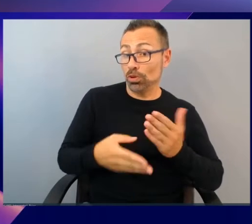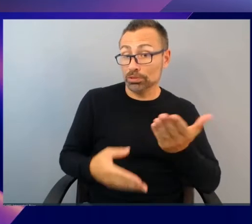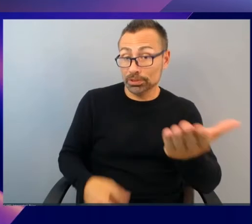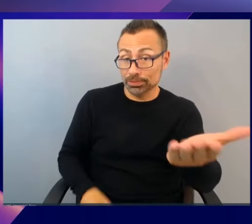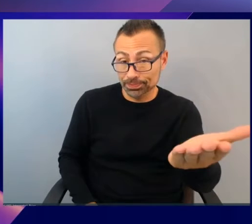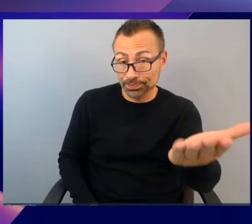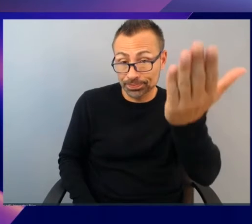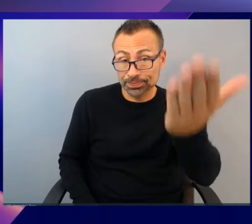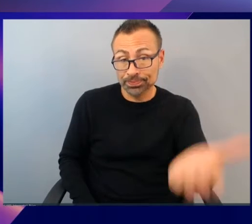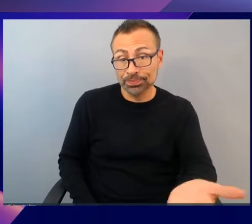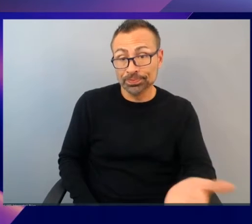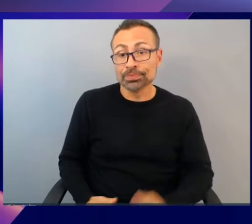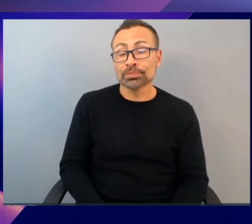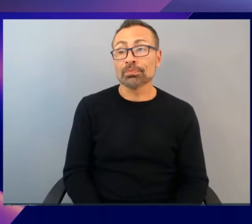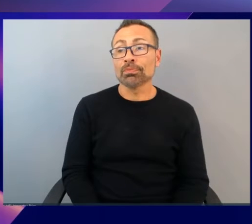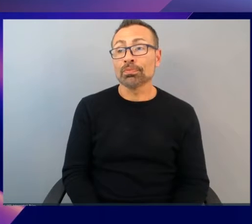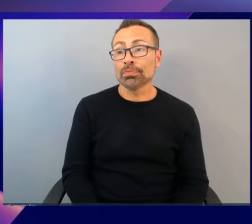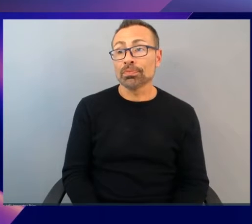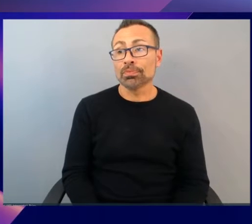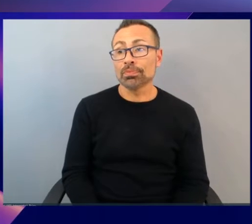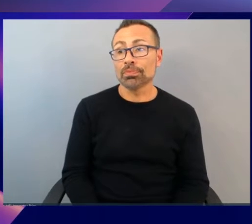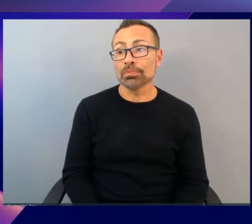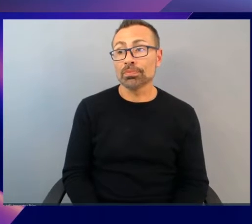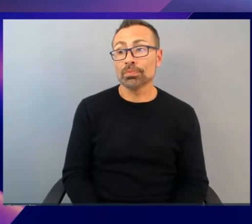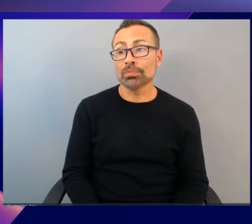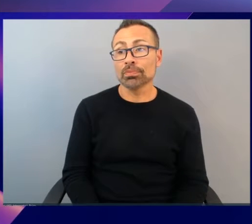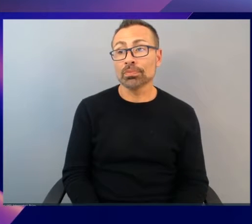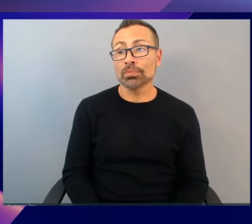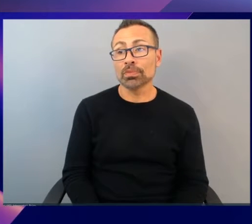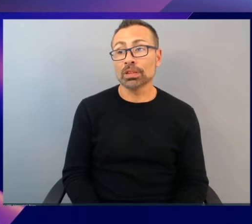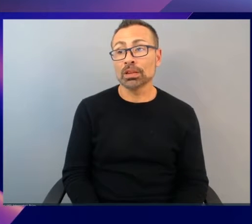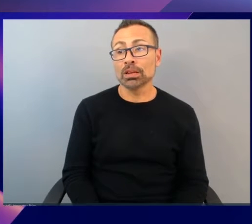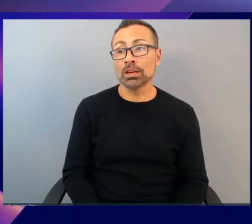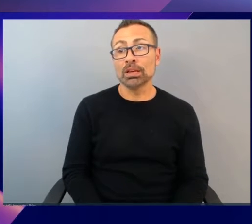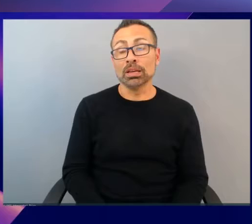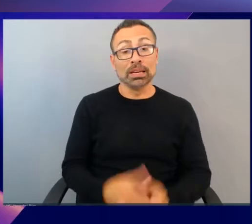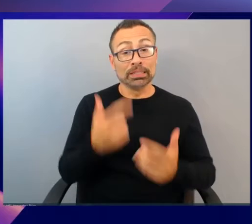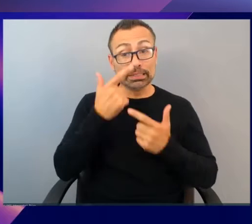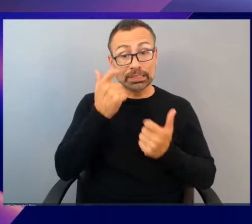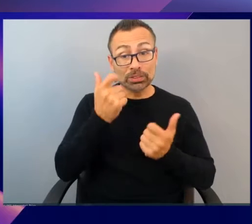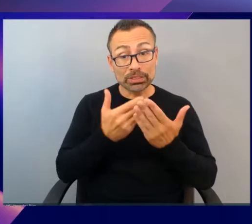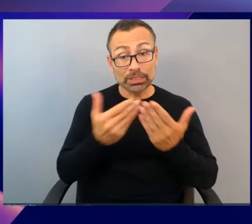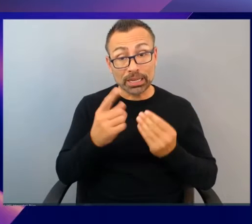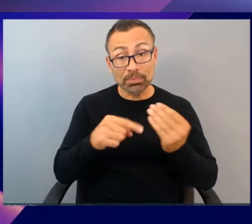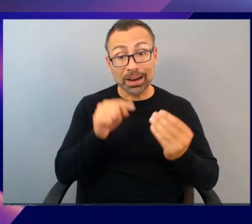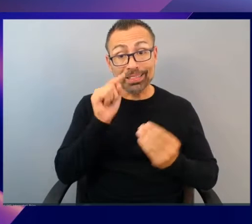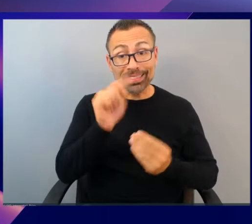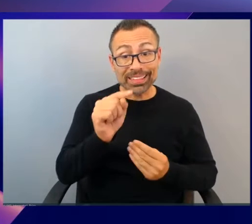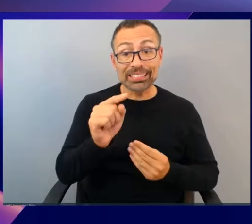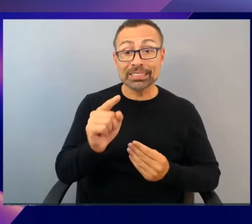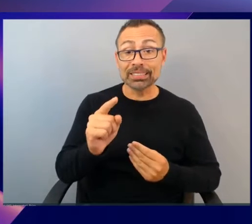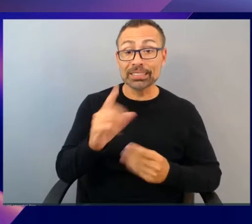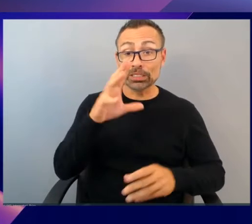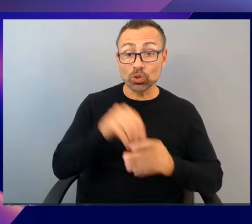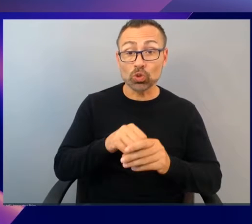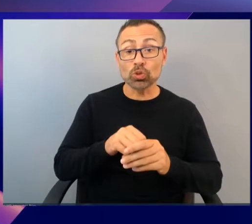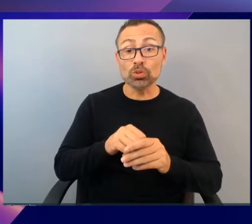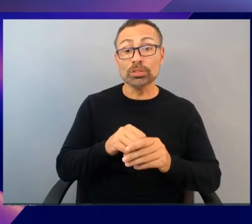Okay. Now the interesting thing about this is that it actually also includes valid results. Nice. - So we would need